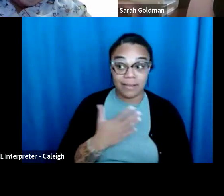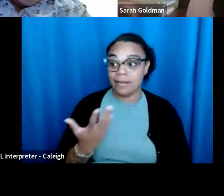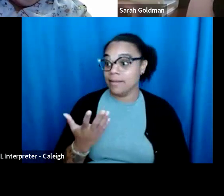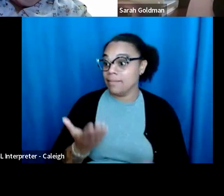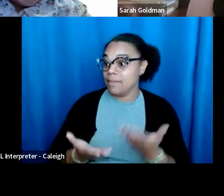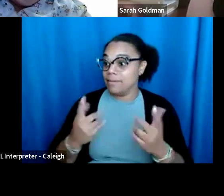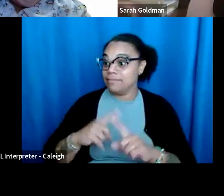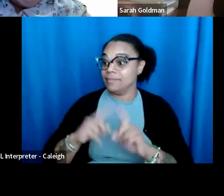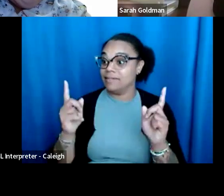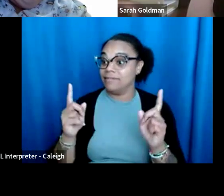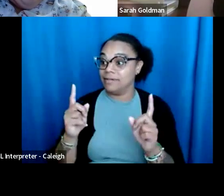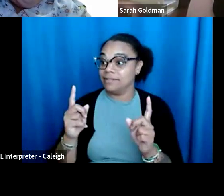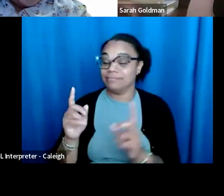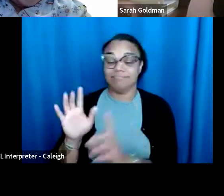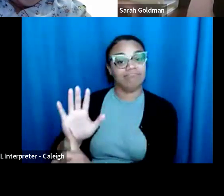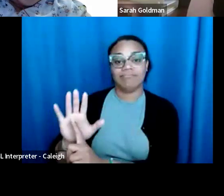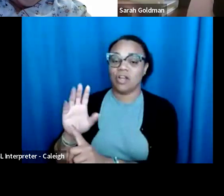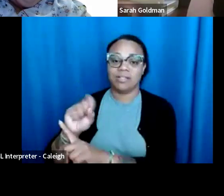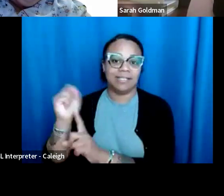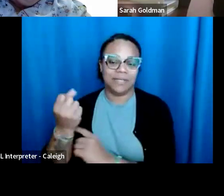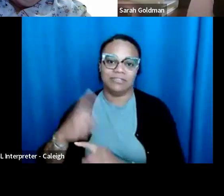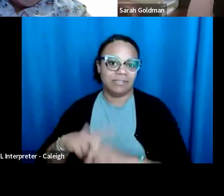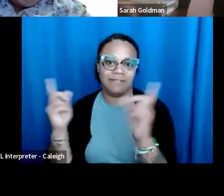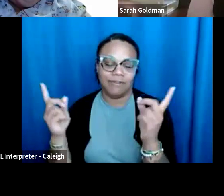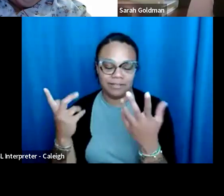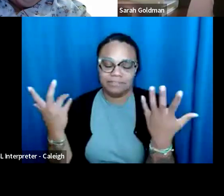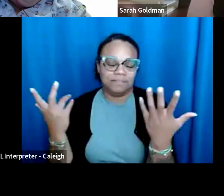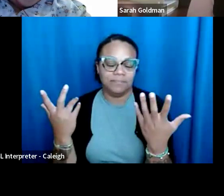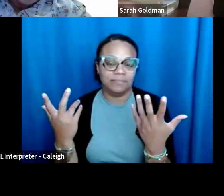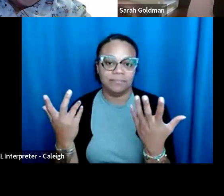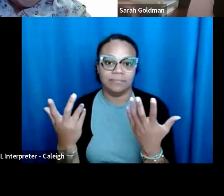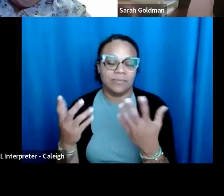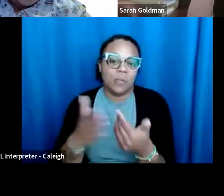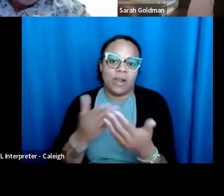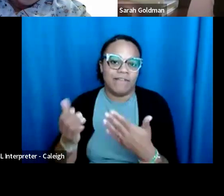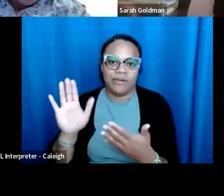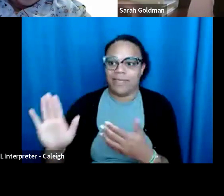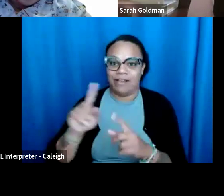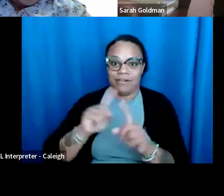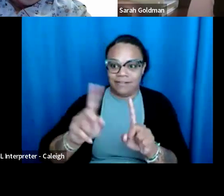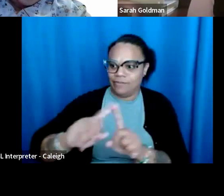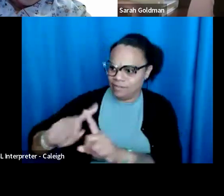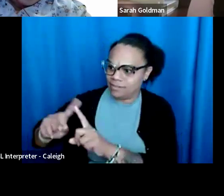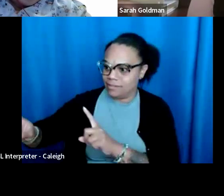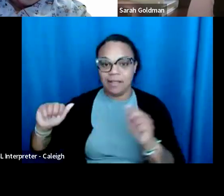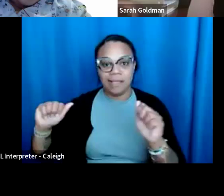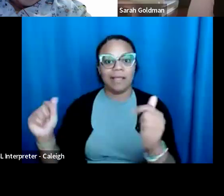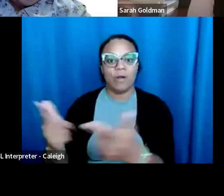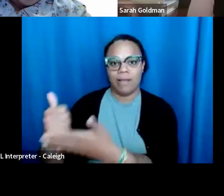just a different situation that they're in, whatever it is, you know, it helps our advocacy work to be informed